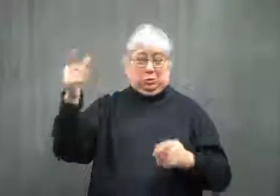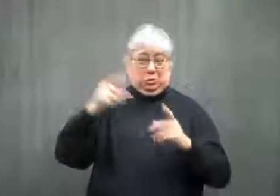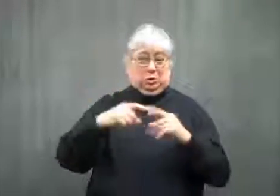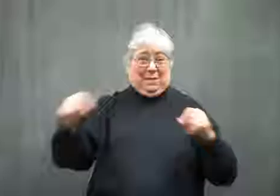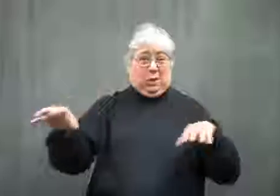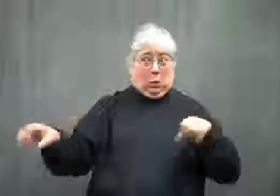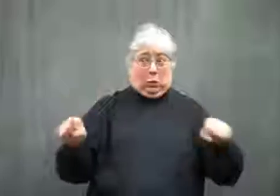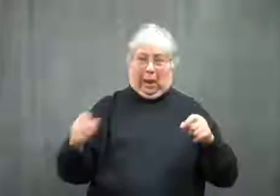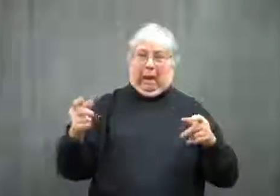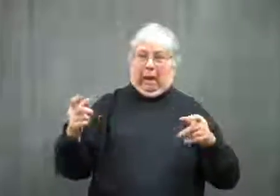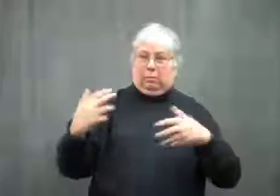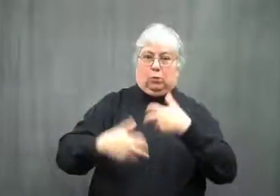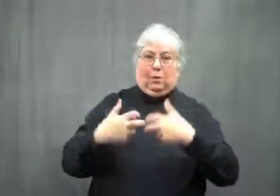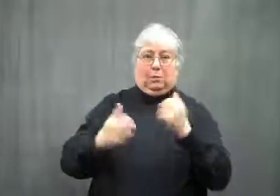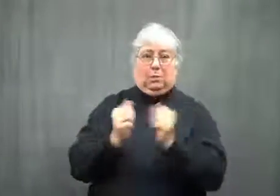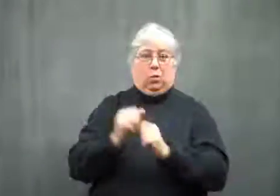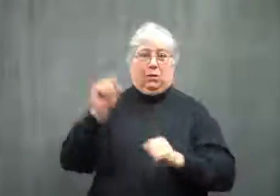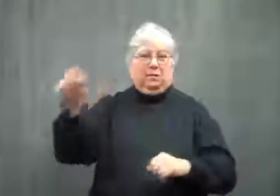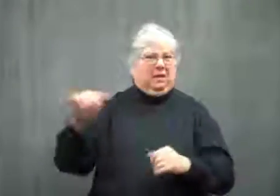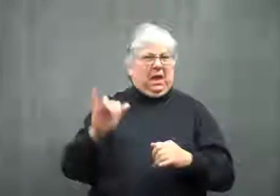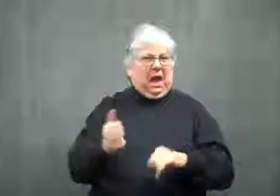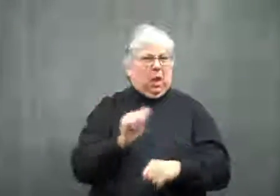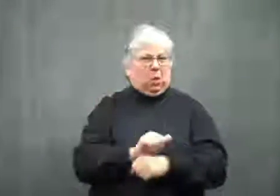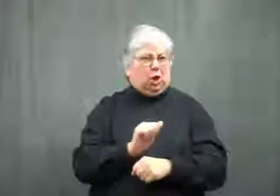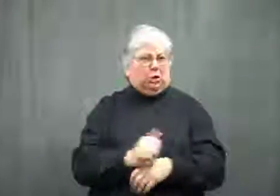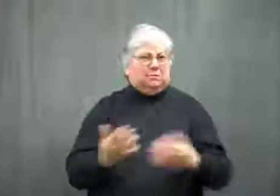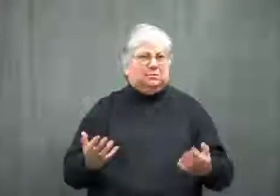Japan has had problems with them after the earthquake. How do they work?